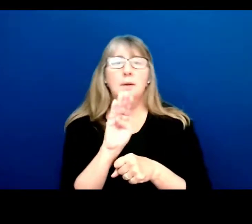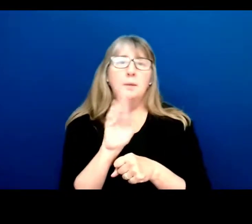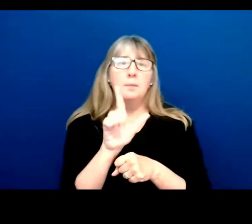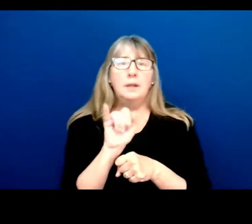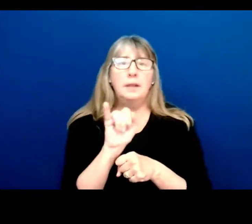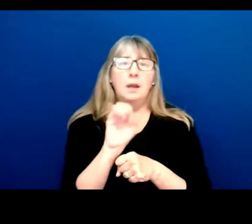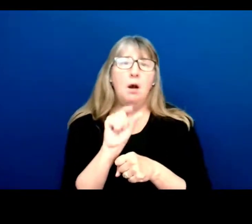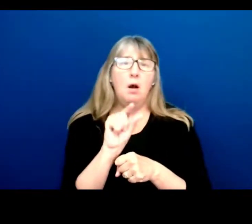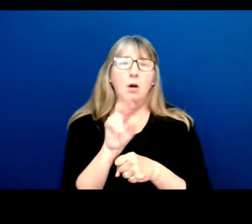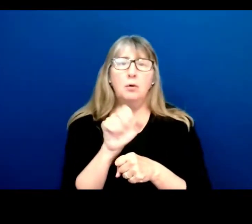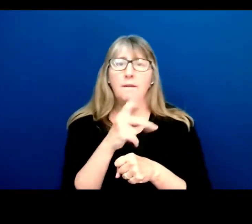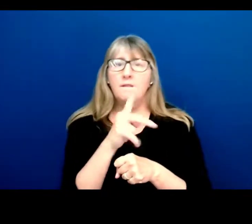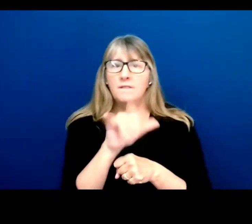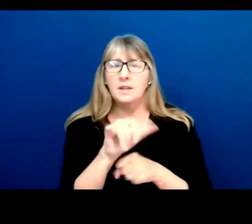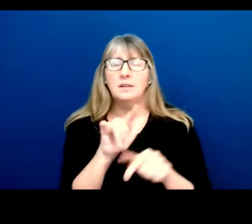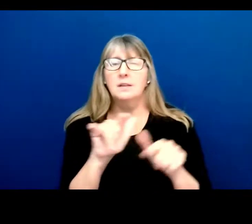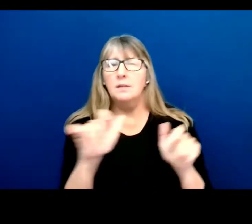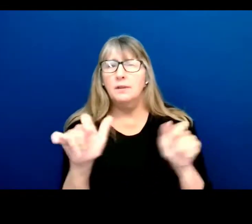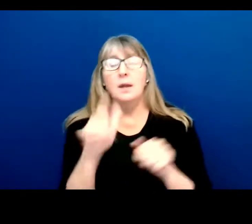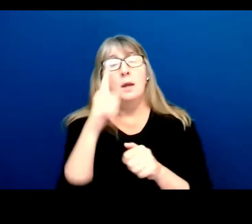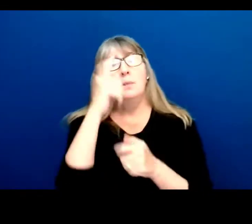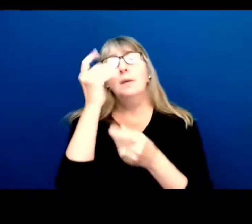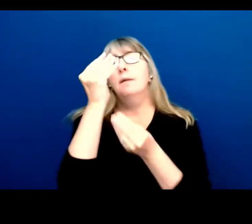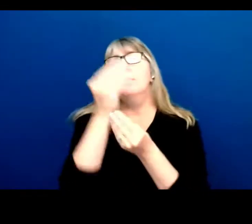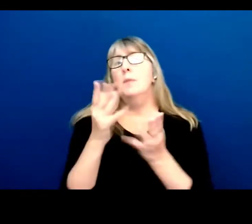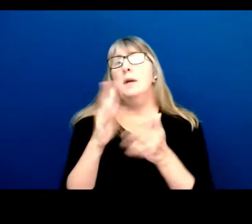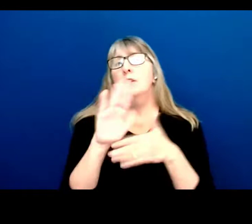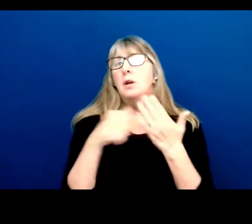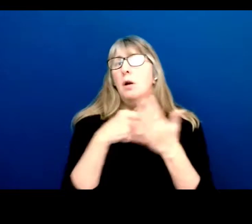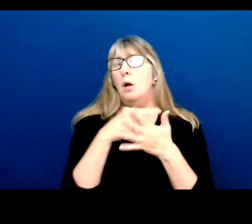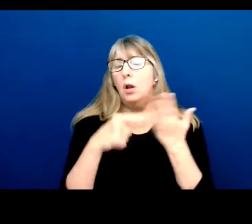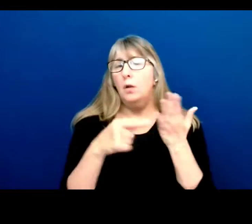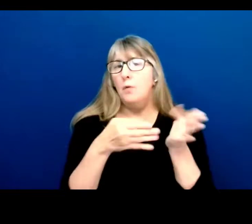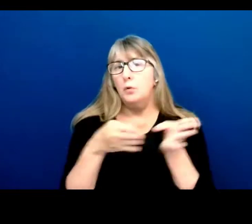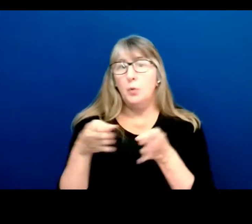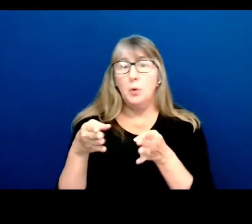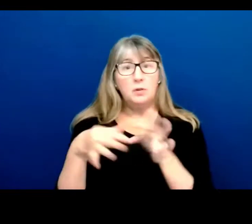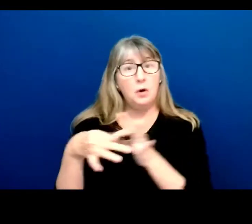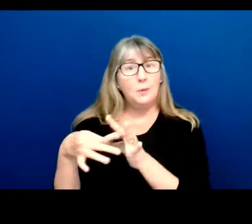Because information in all of those sources are related to one another.